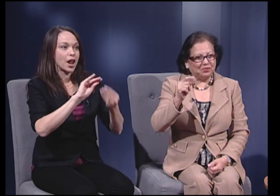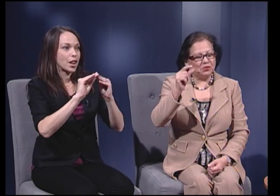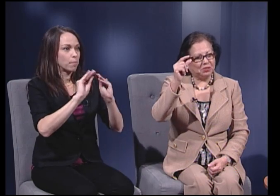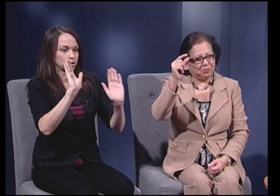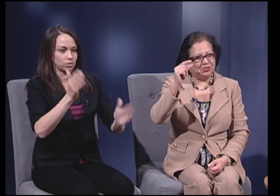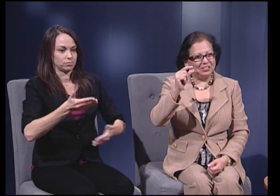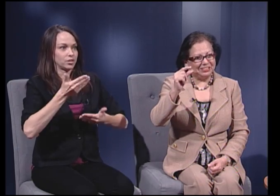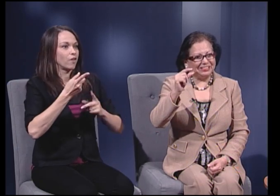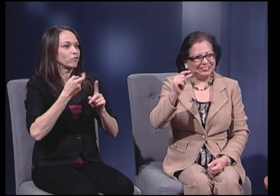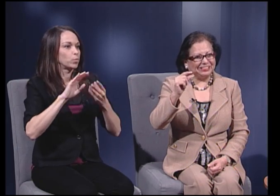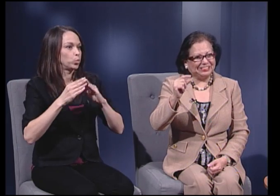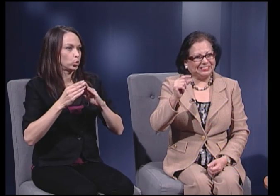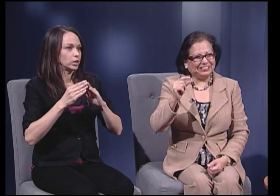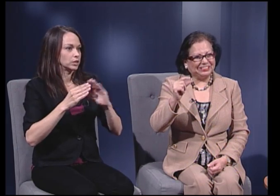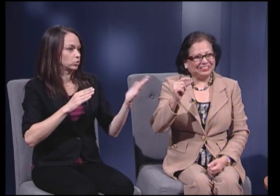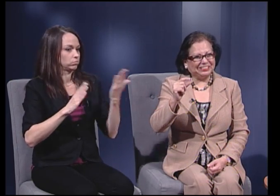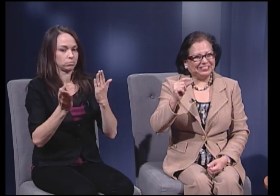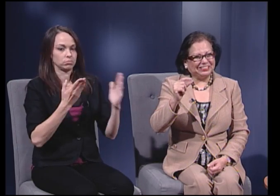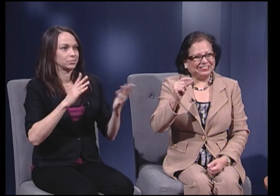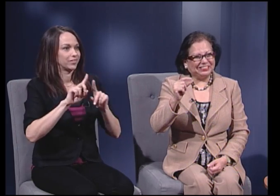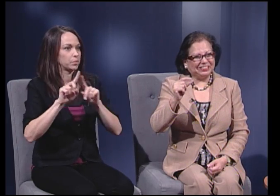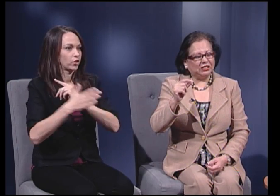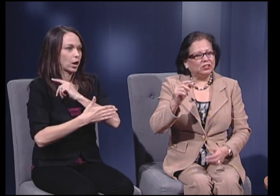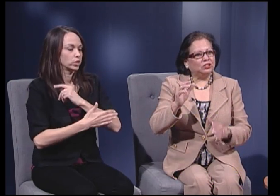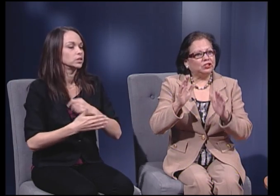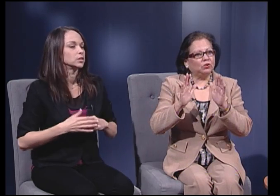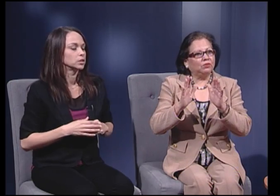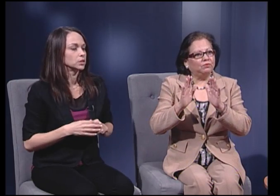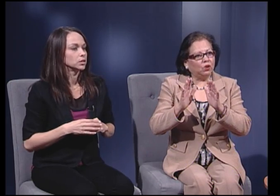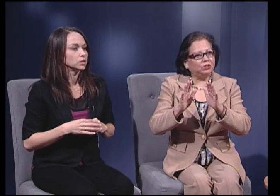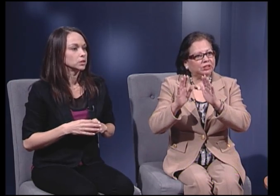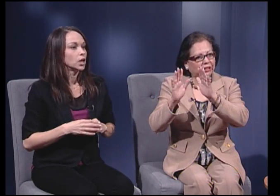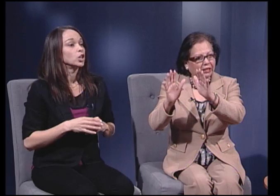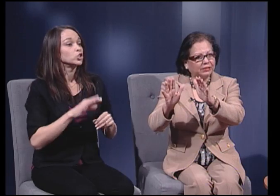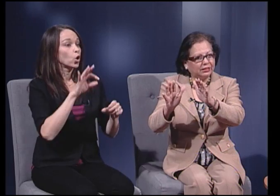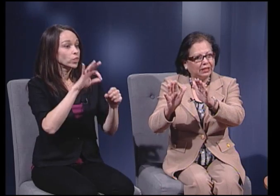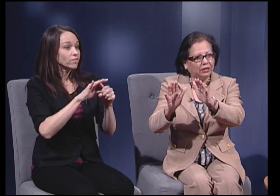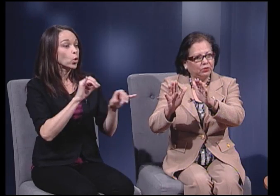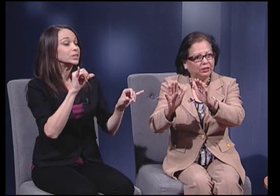up from communities, okay? So the vote stays in the county